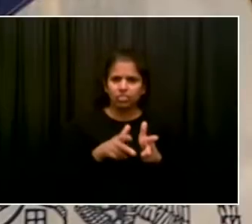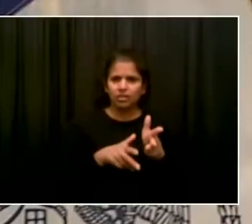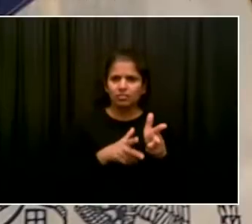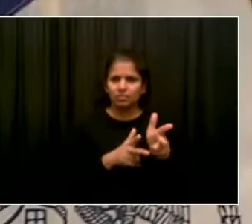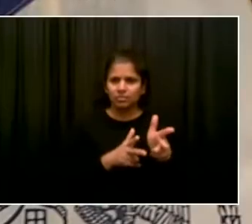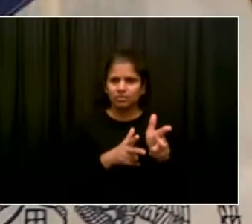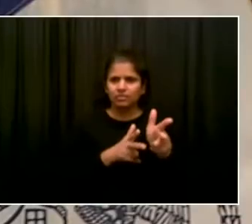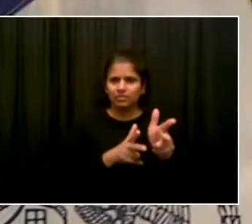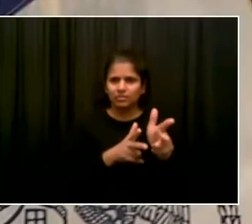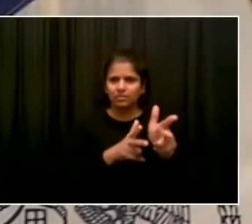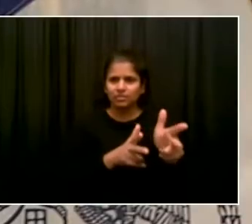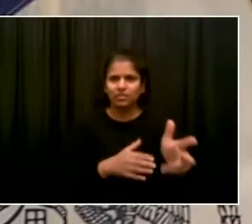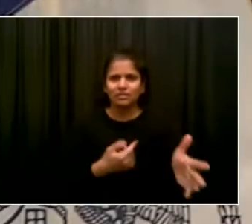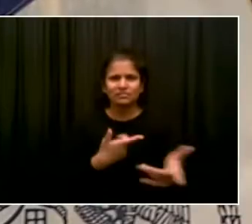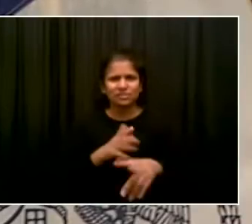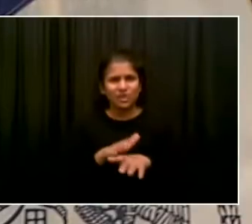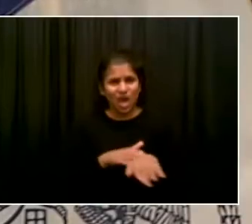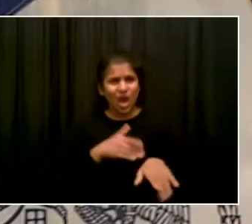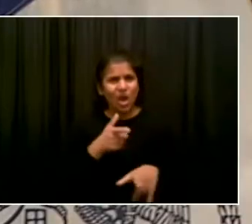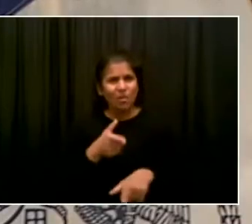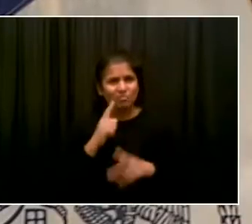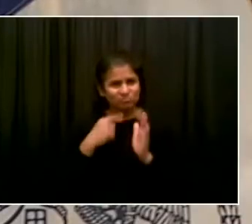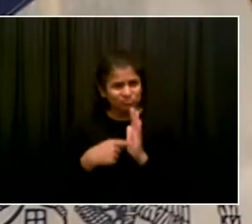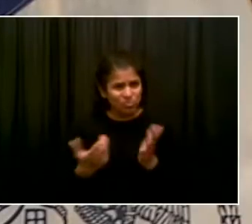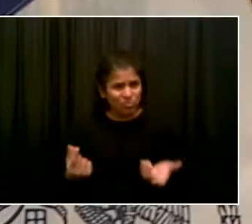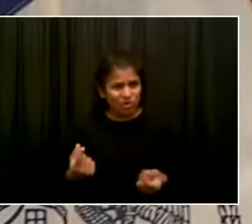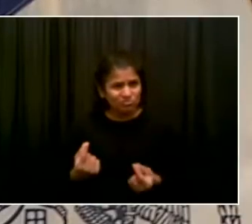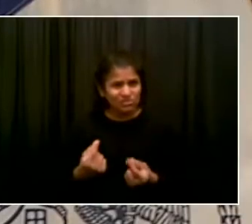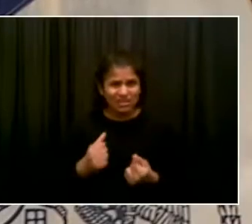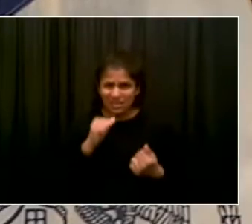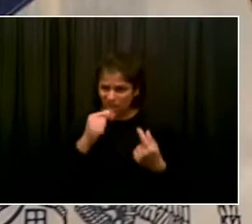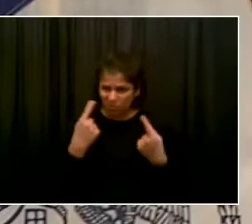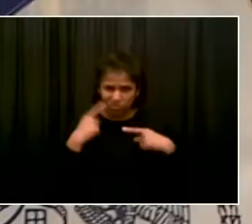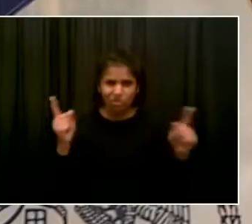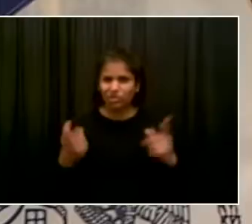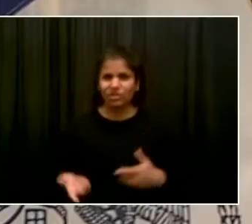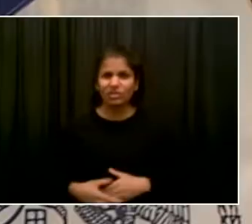MILES PER HOUR JANUARY 2015 TO 4 7.MILE-PER-HOUR LIBERALS, CLEARLY'S THOSE